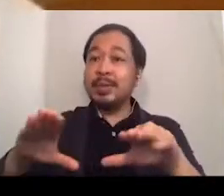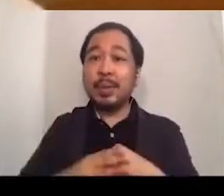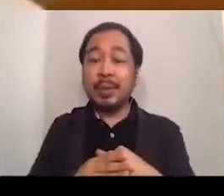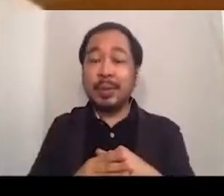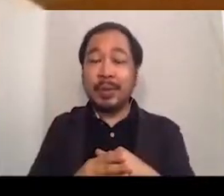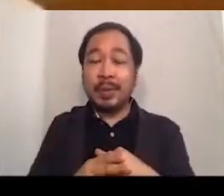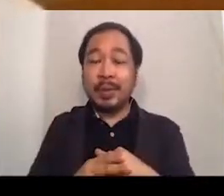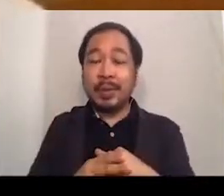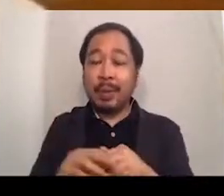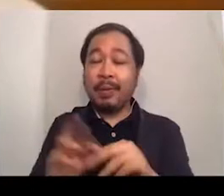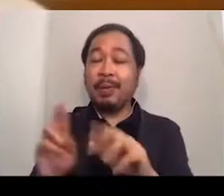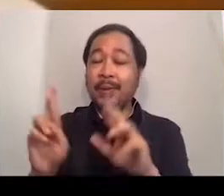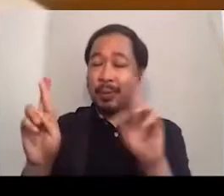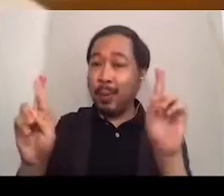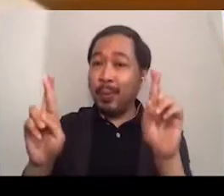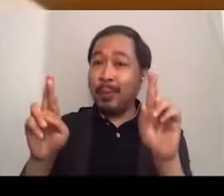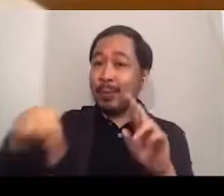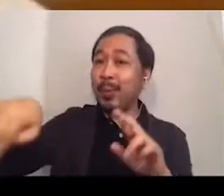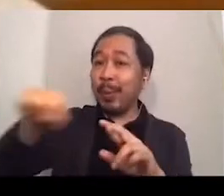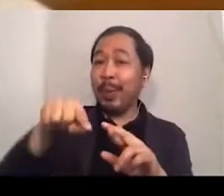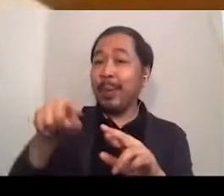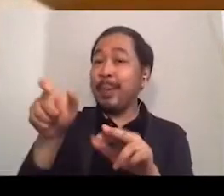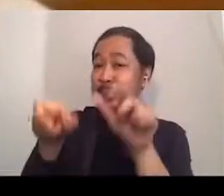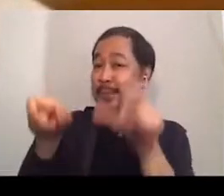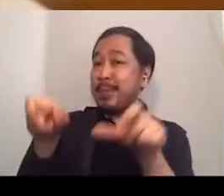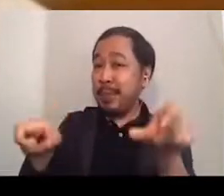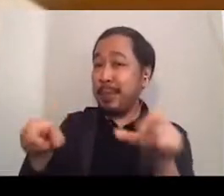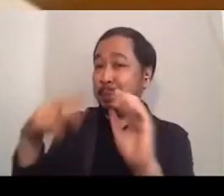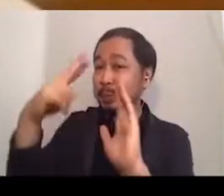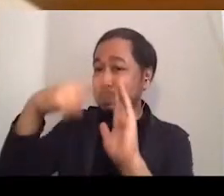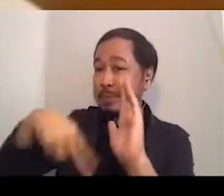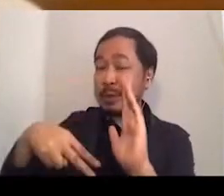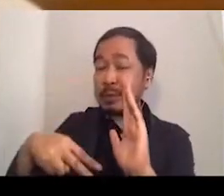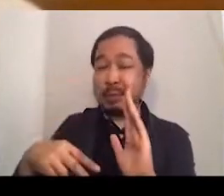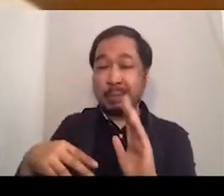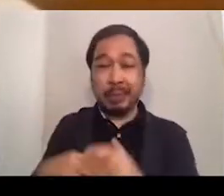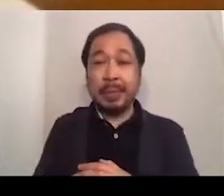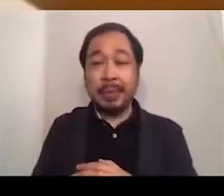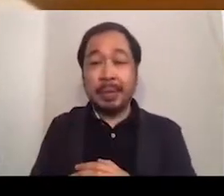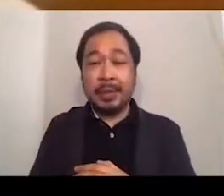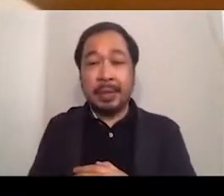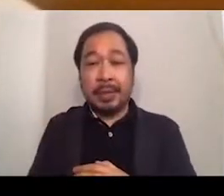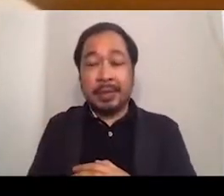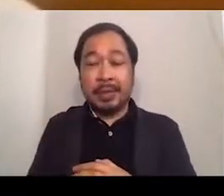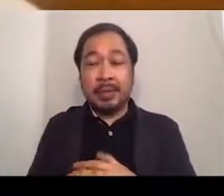I think the current COVID-19 situation presents us new challenges for persons with disabilities,